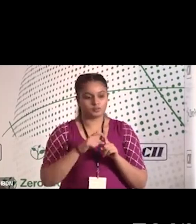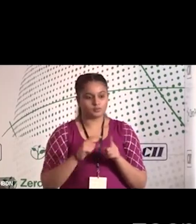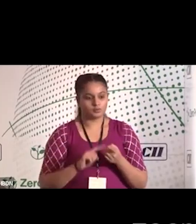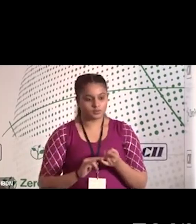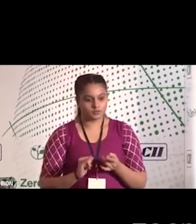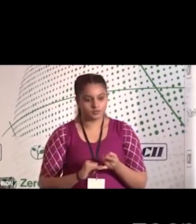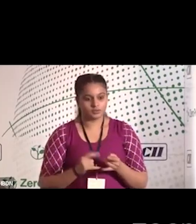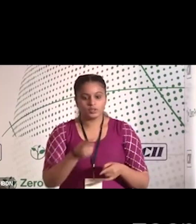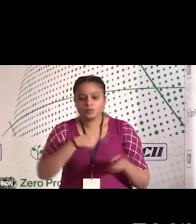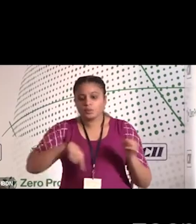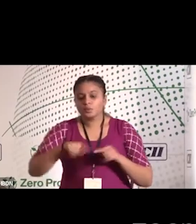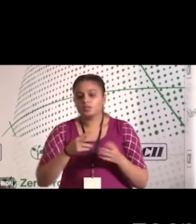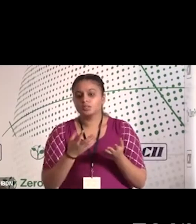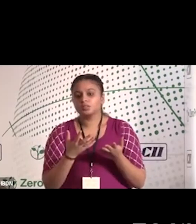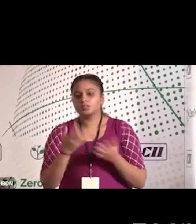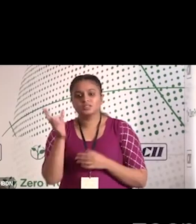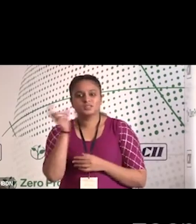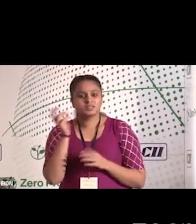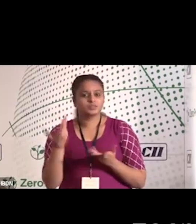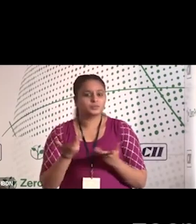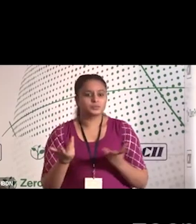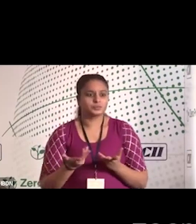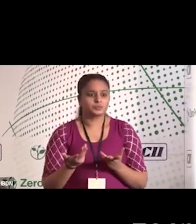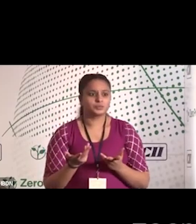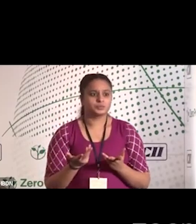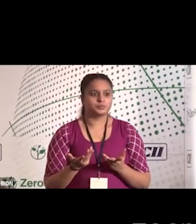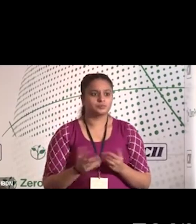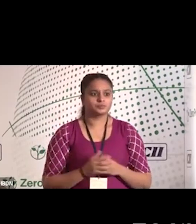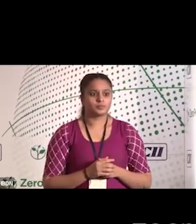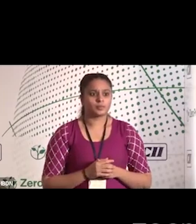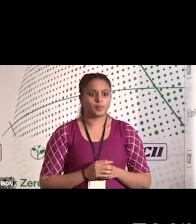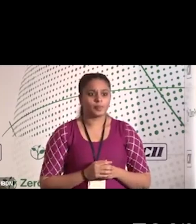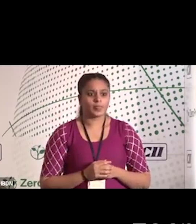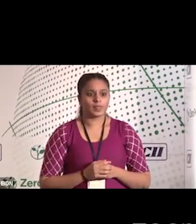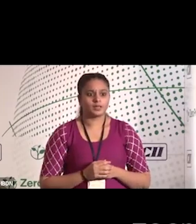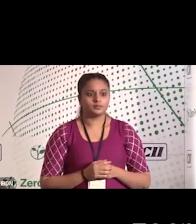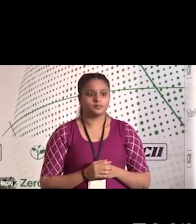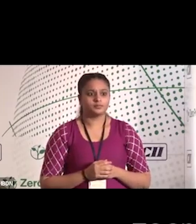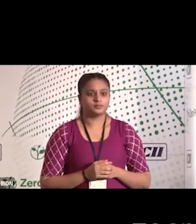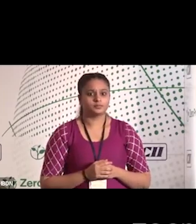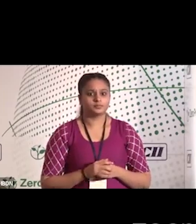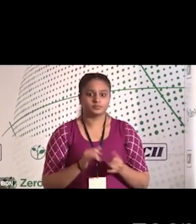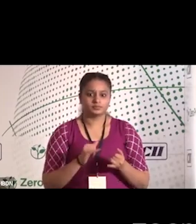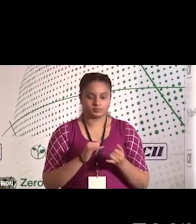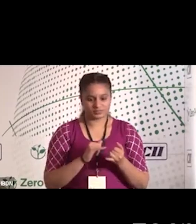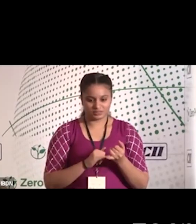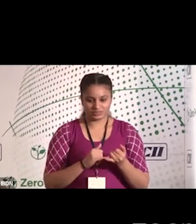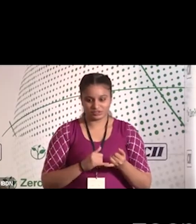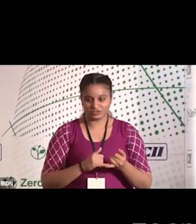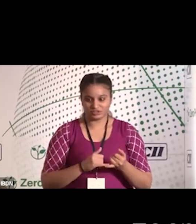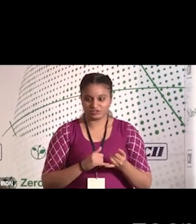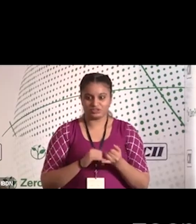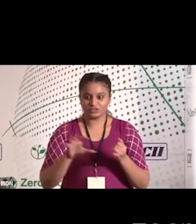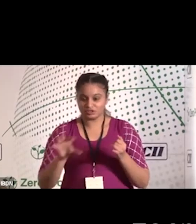what we'd like to hear from you is the Sri Lankan and the Bangladesh studies